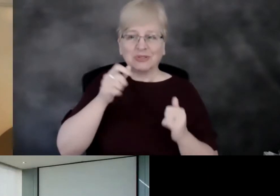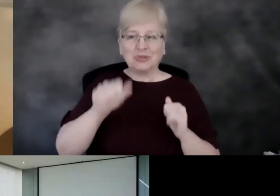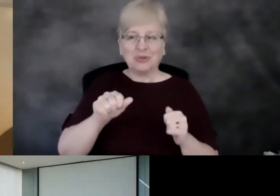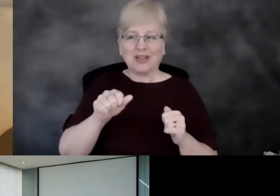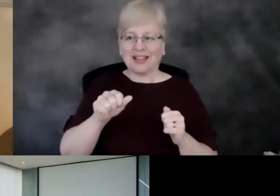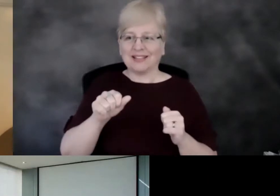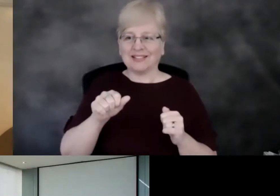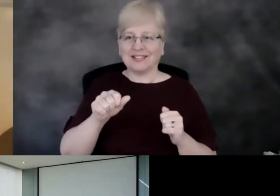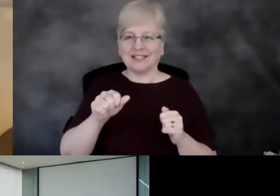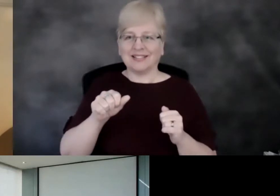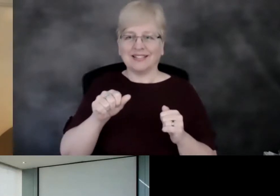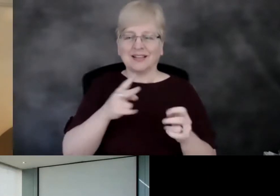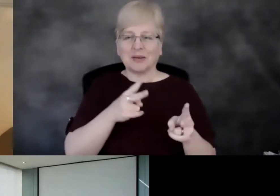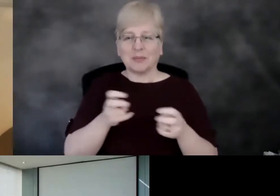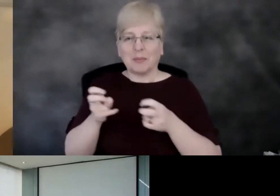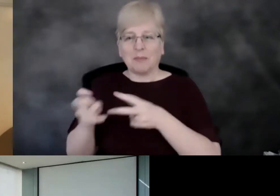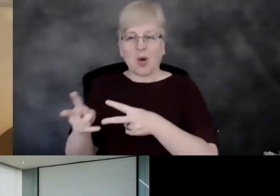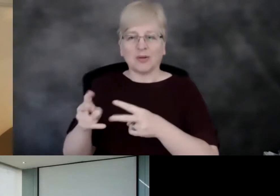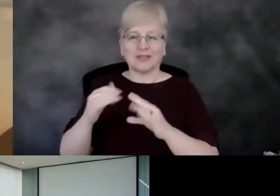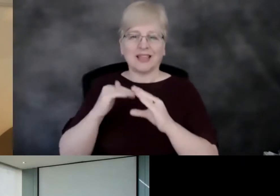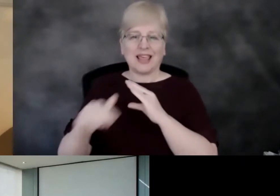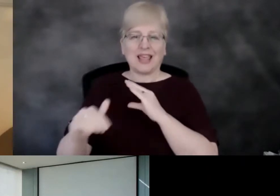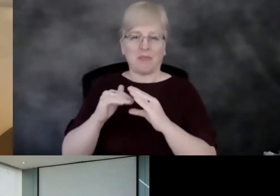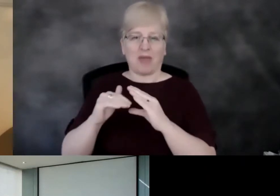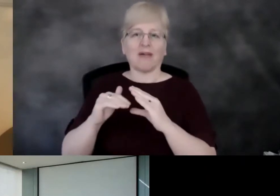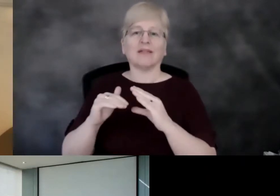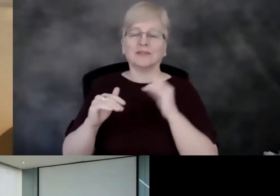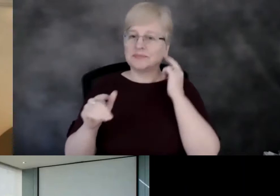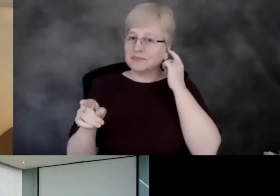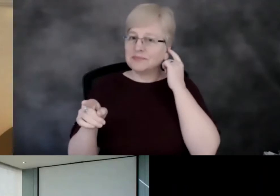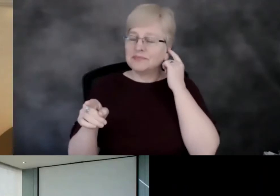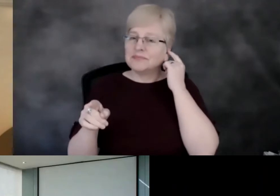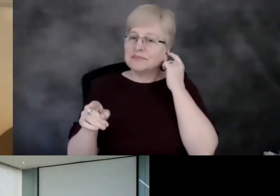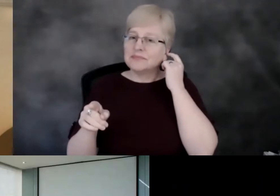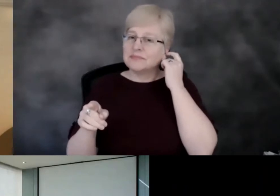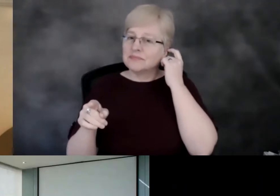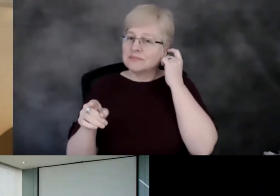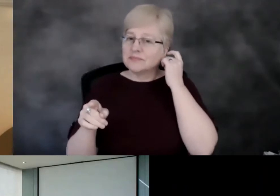can post that e-mail 16:04:19 box in the Q&A. Robert,